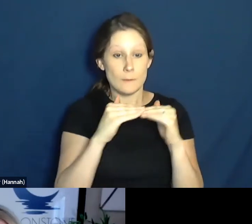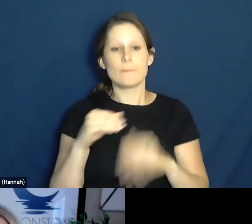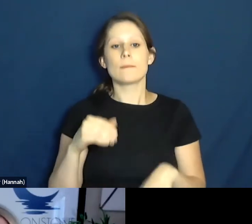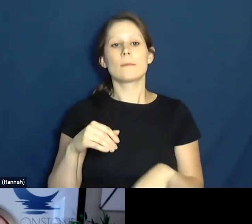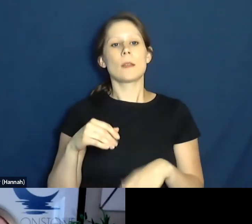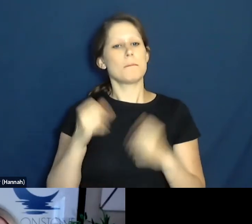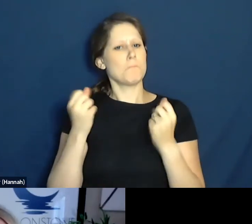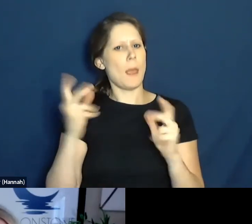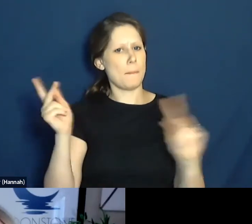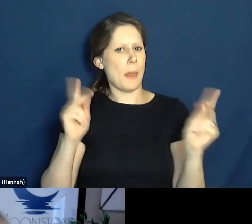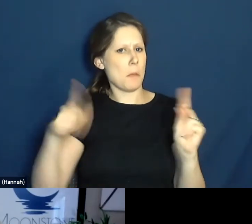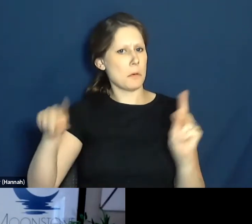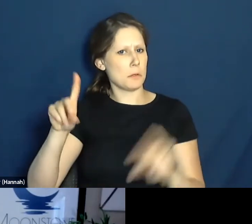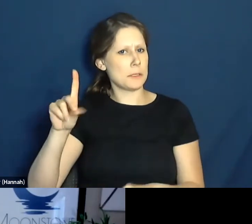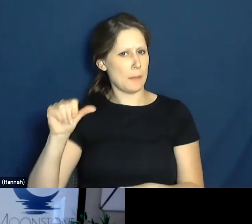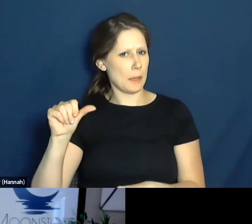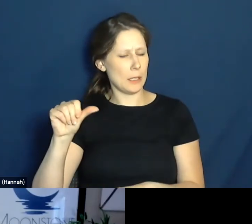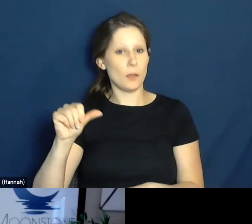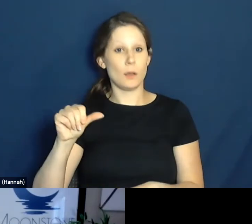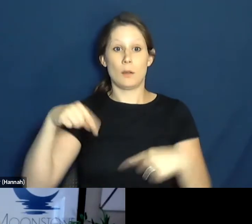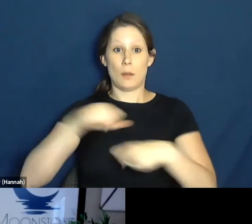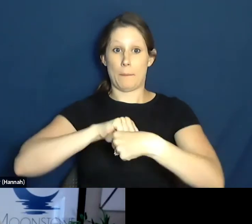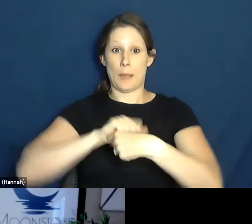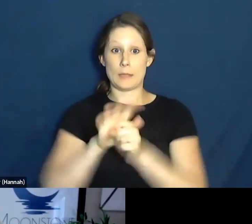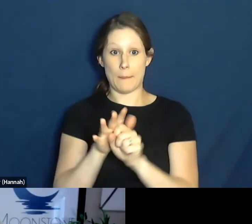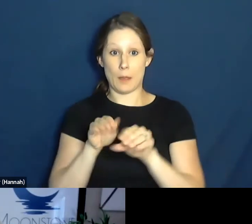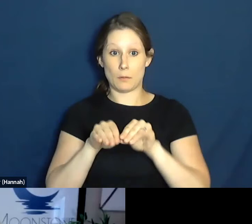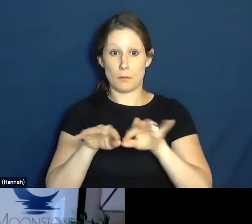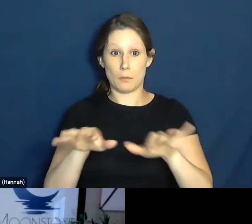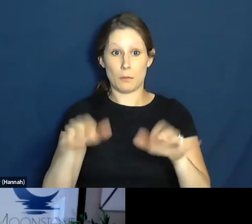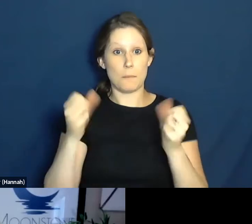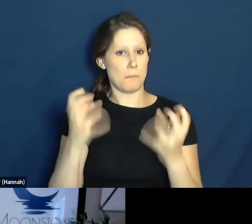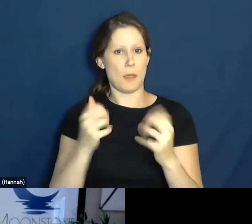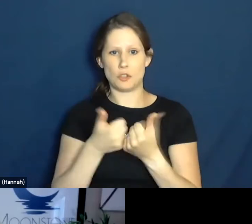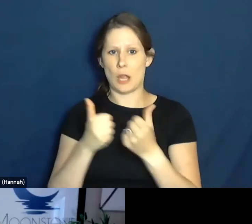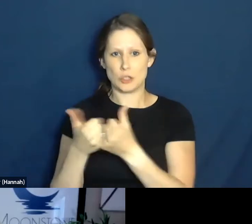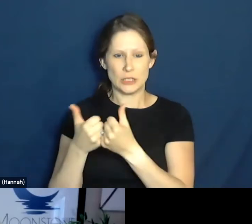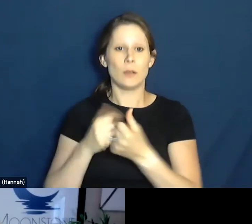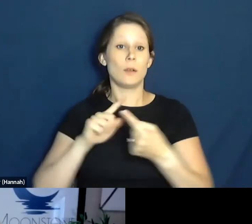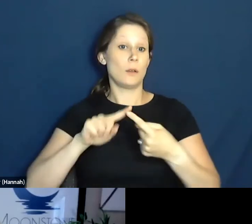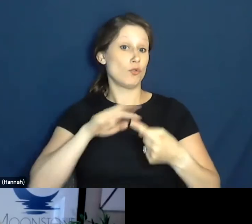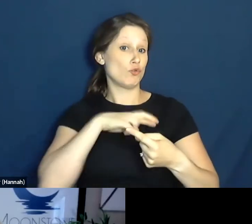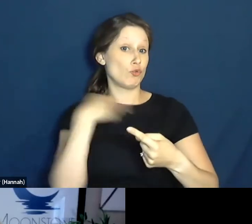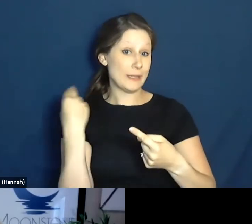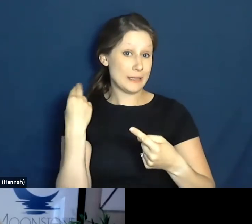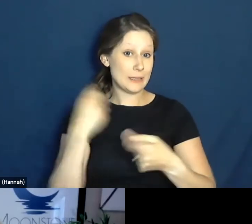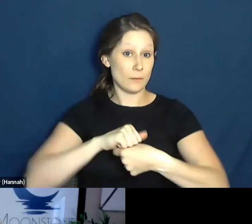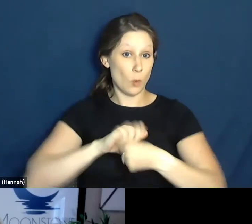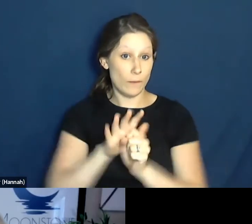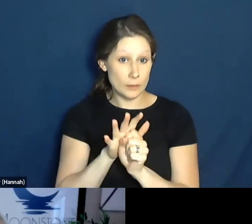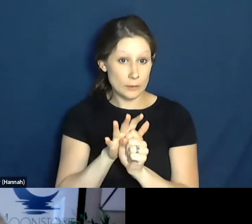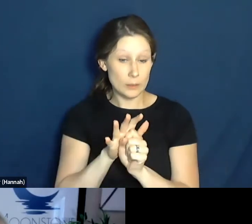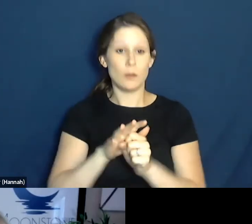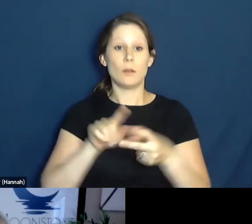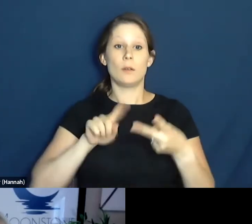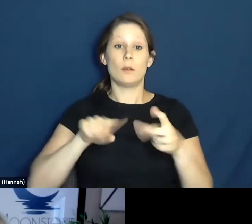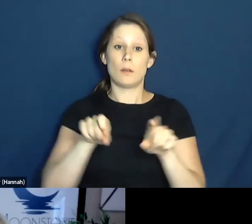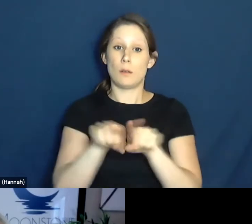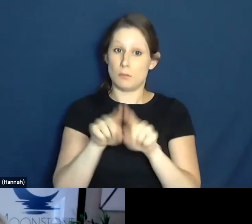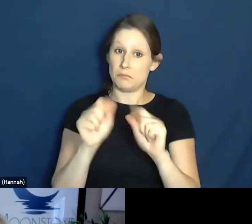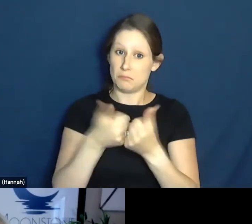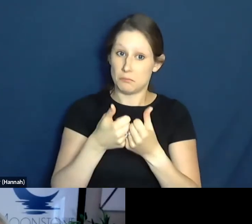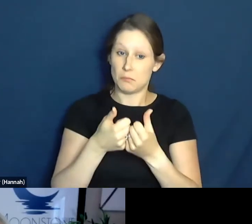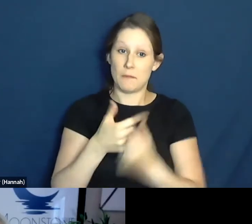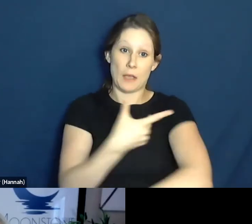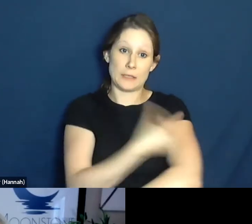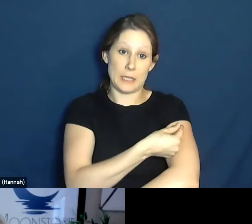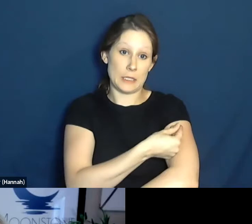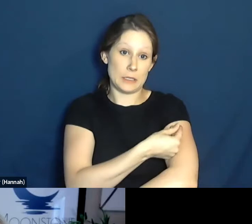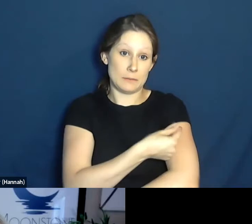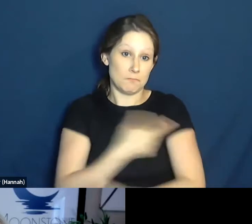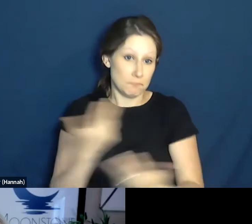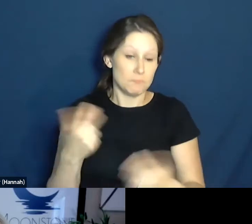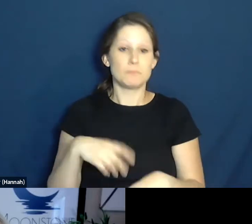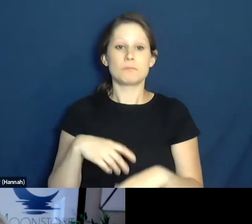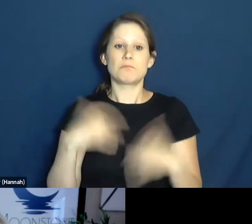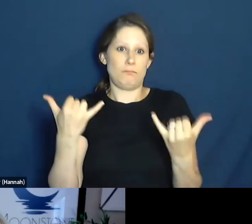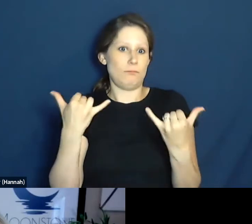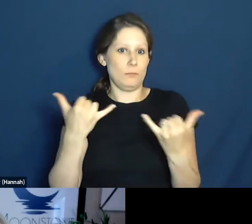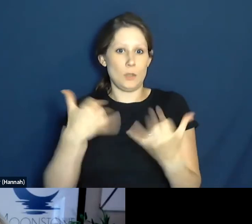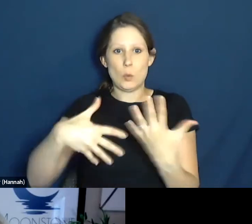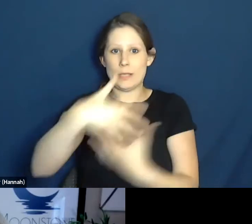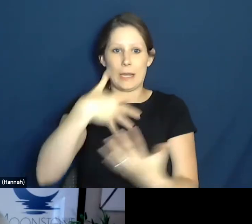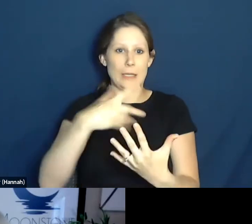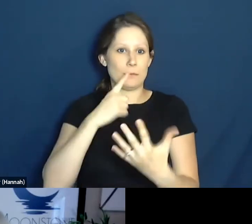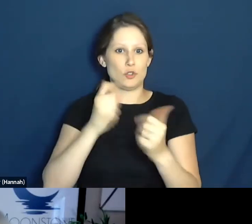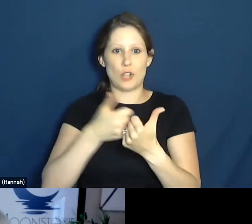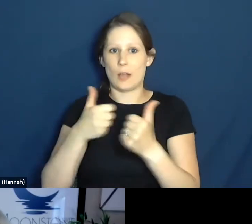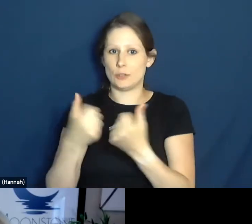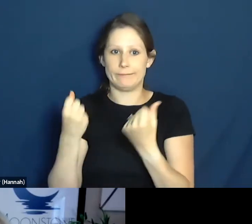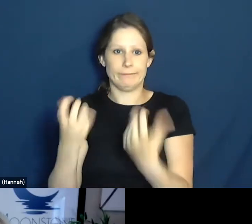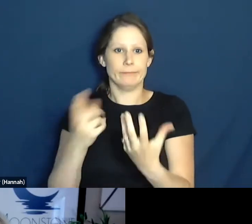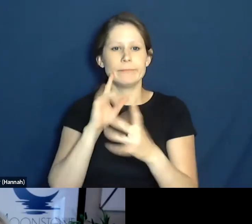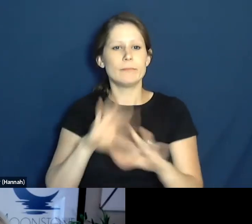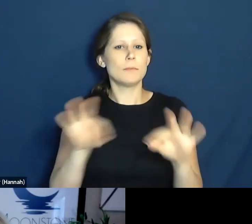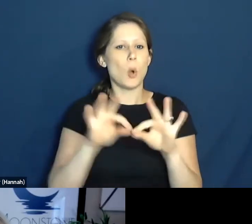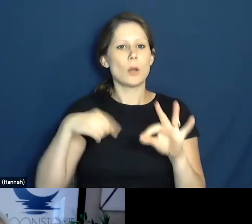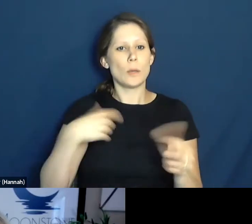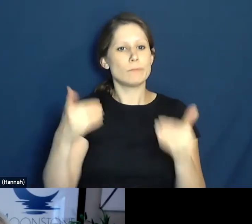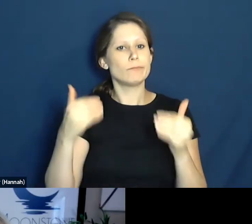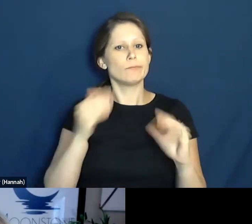people with disabilities, the pandemic has given special challenges, getting vaccinated. Today, we